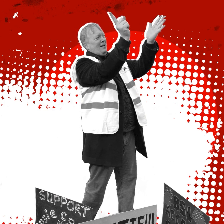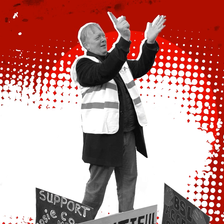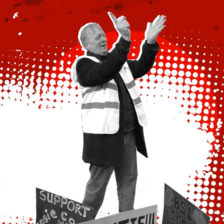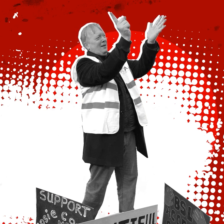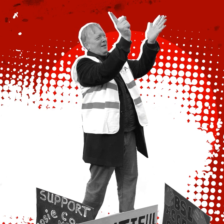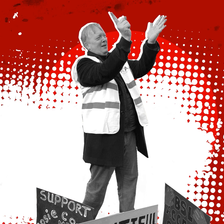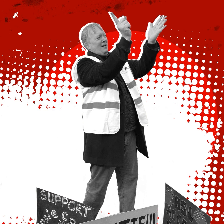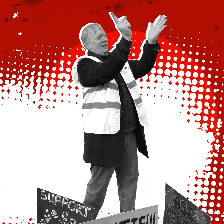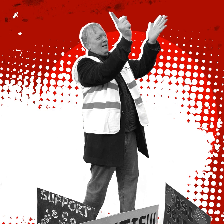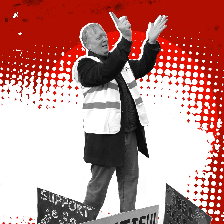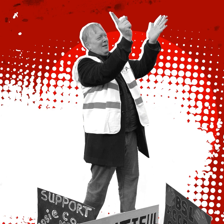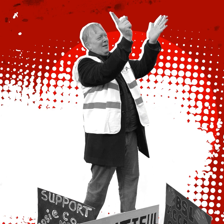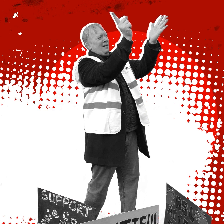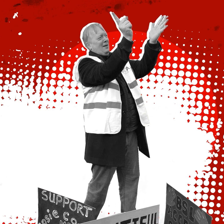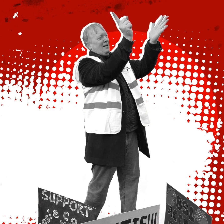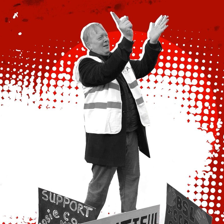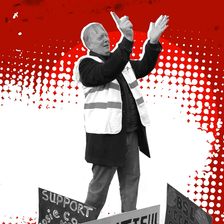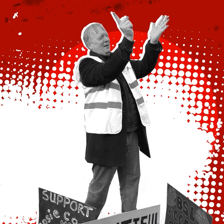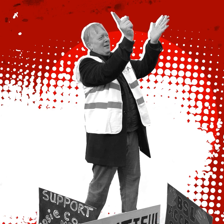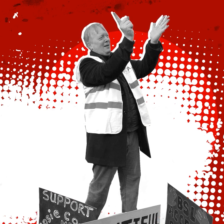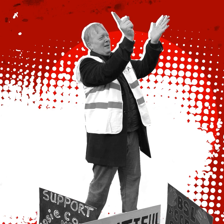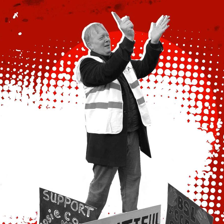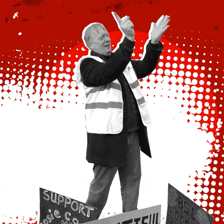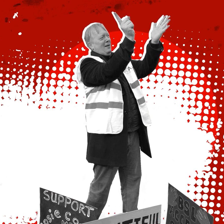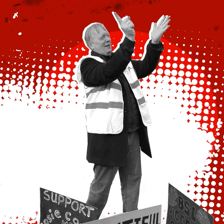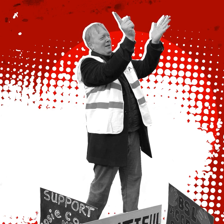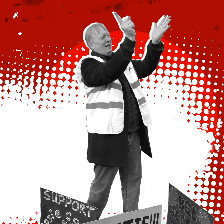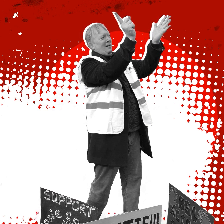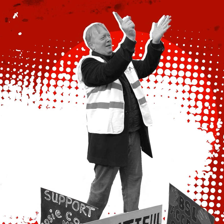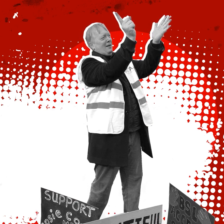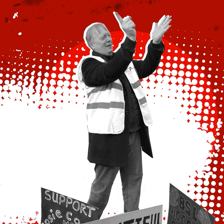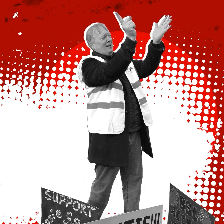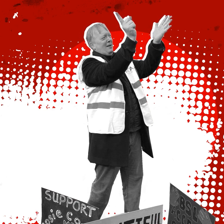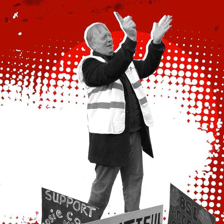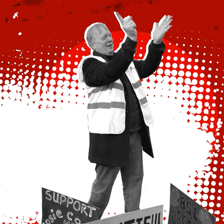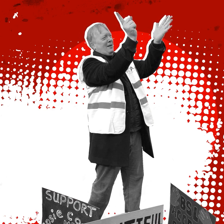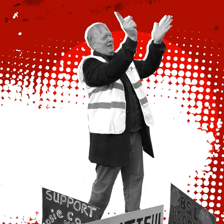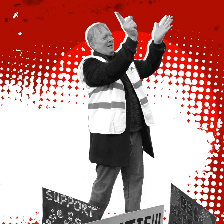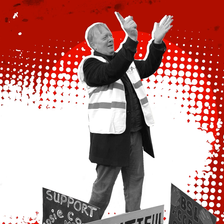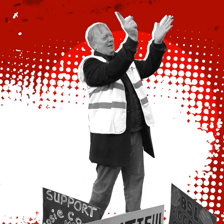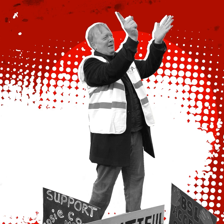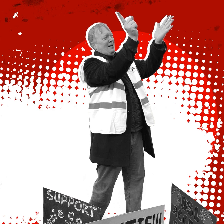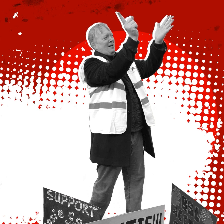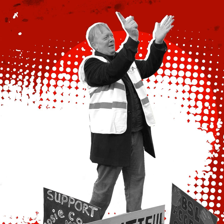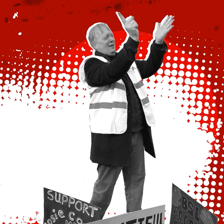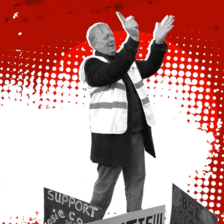Success from such an uncompromising start made it a historic moment in UK politics.